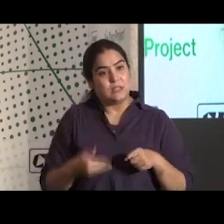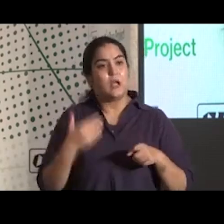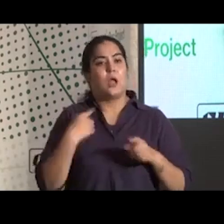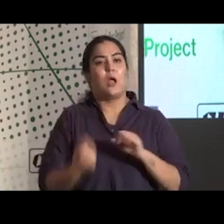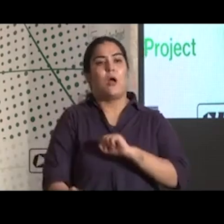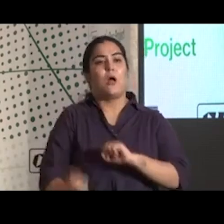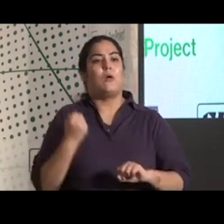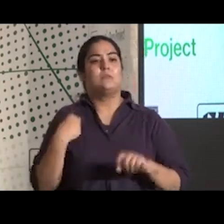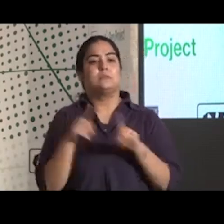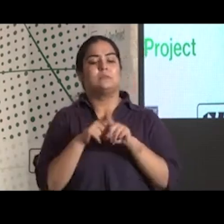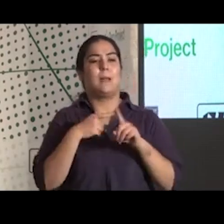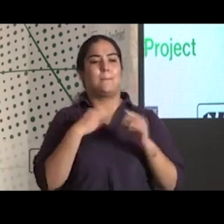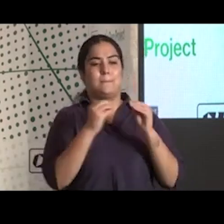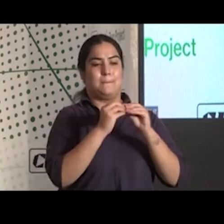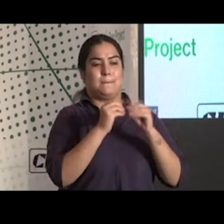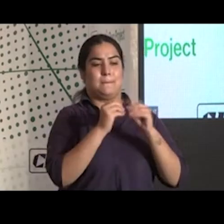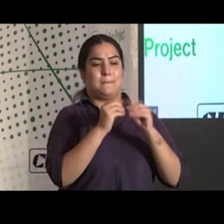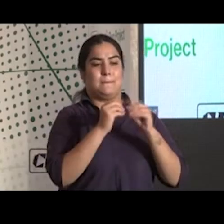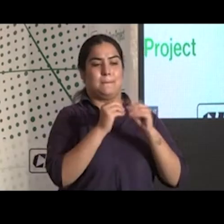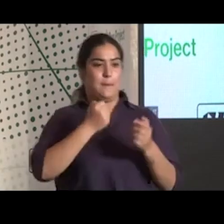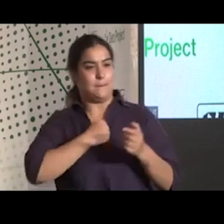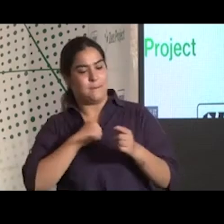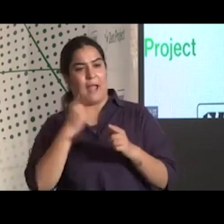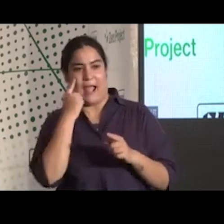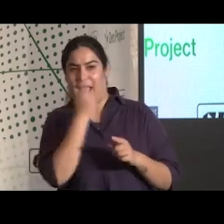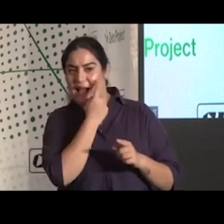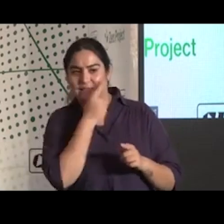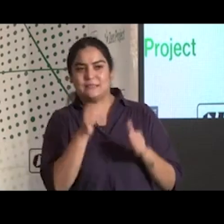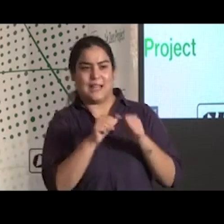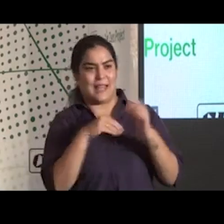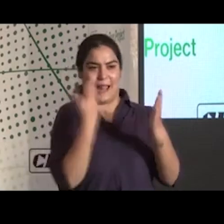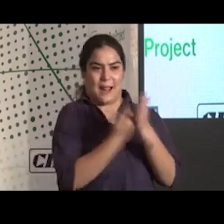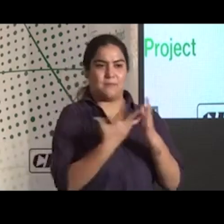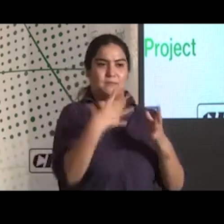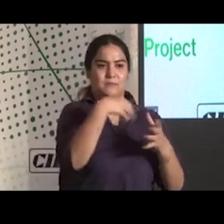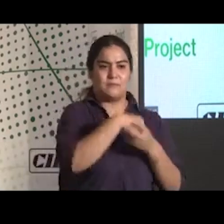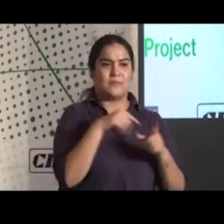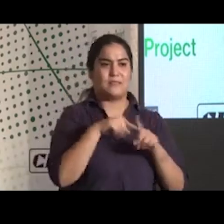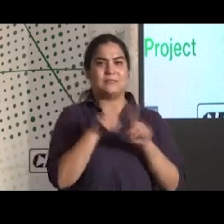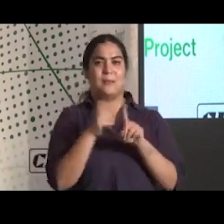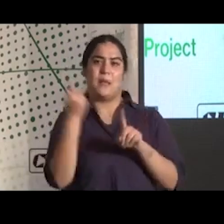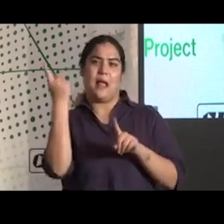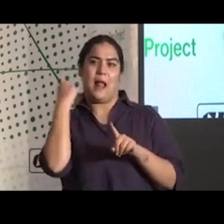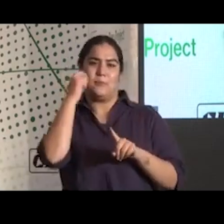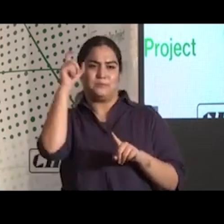Be my eyes, spark I think I official talked about yesterday are all new